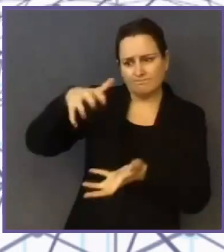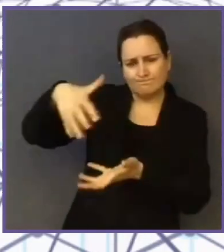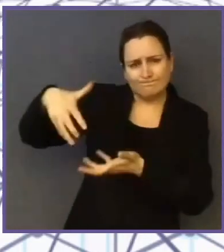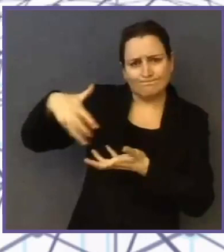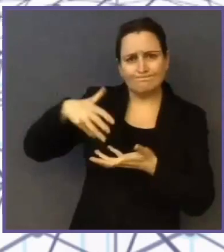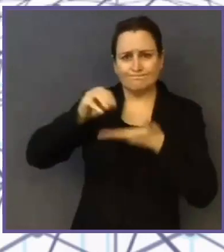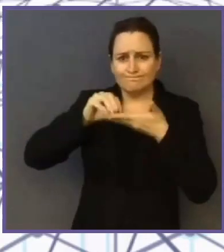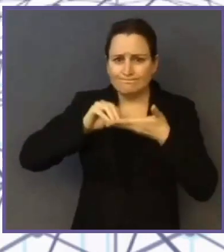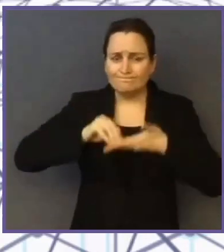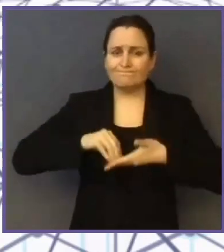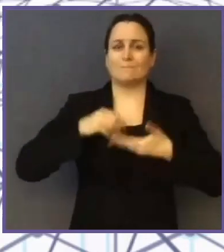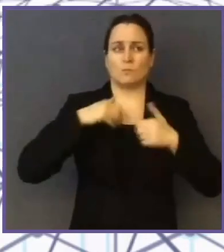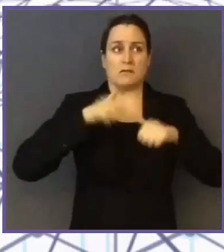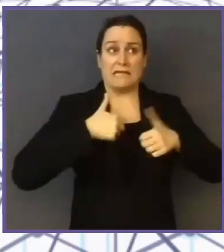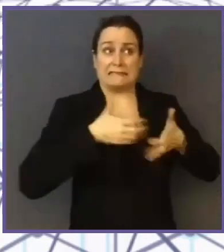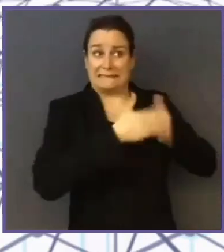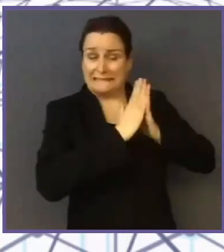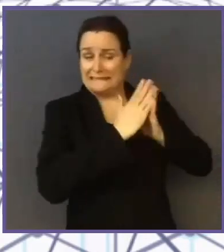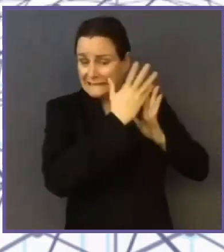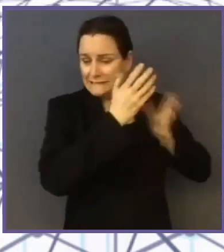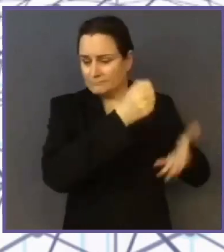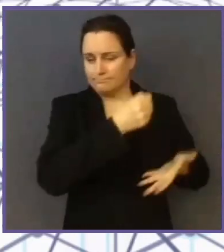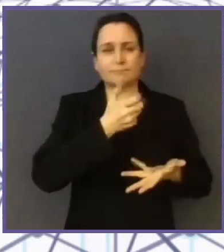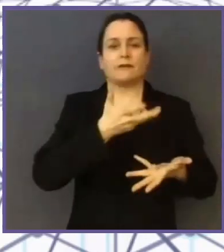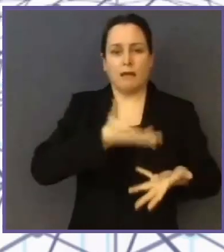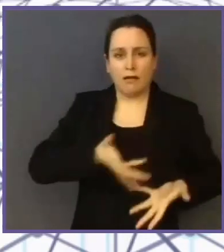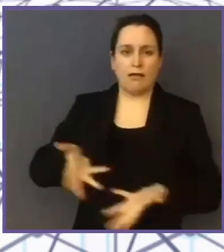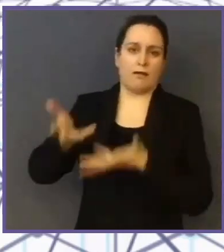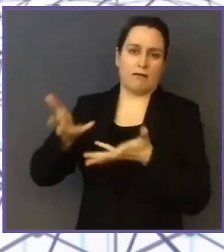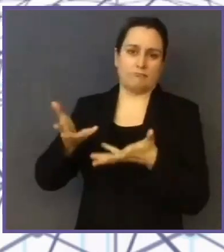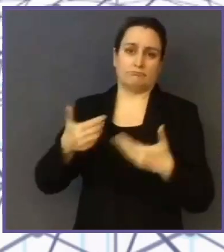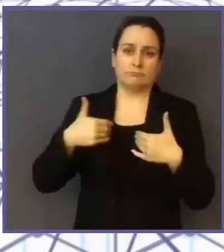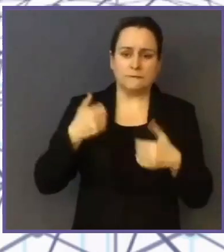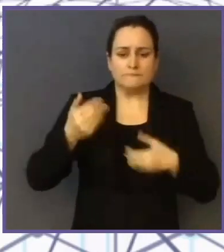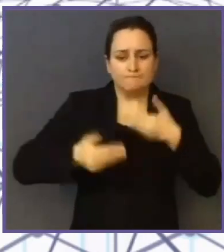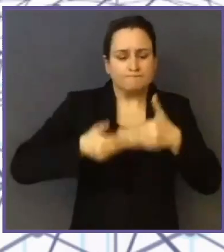So we're working on a situation analysis of manual wheelchair provision for which we've done some preliminary work.